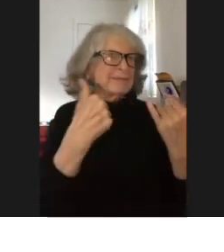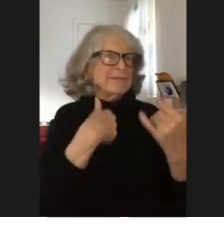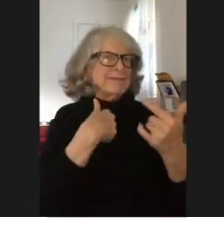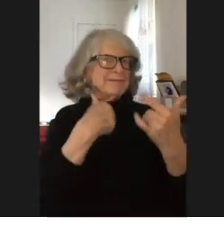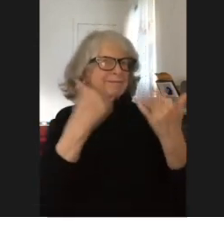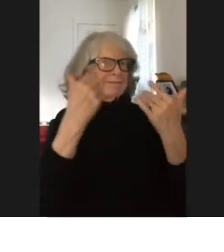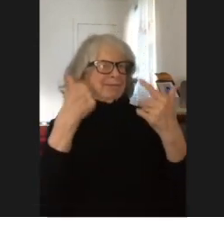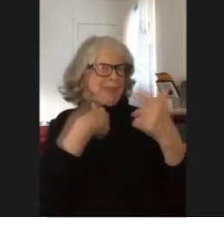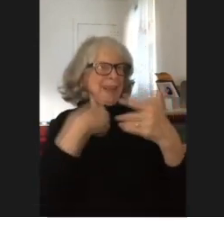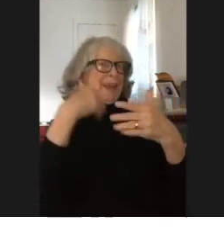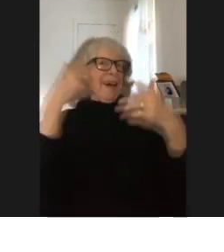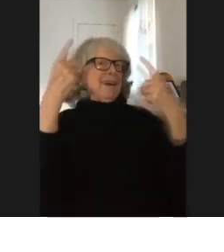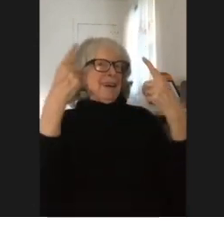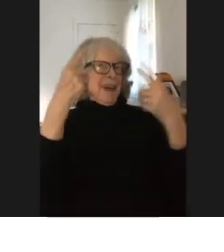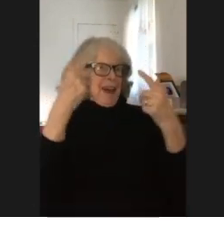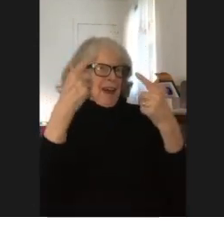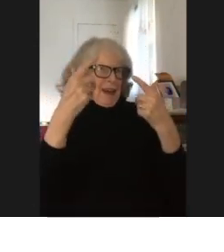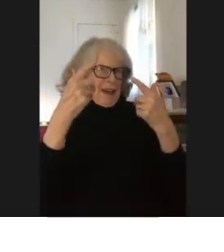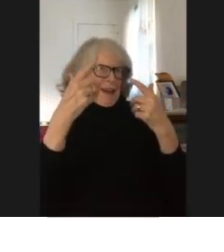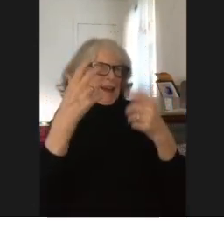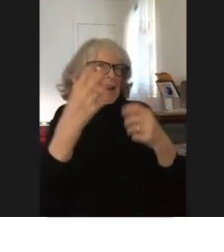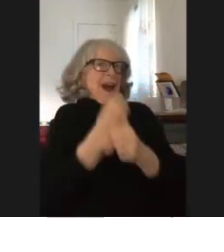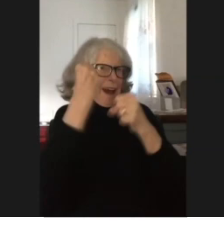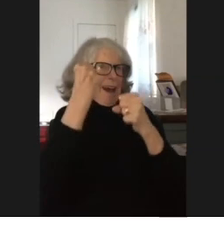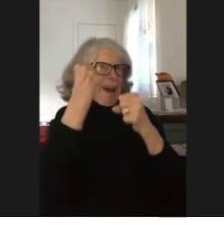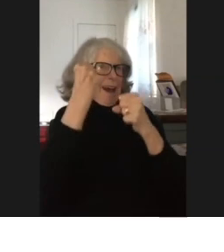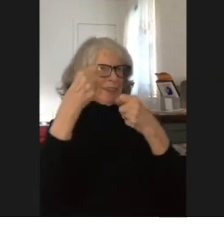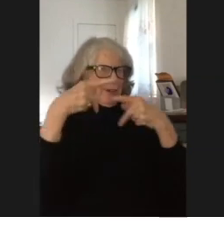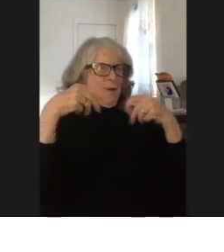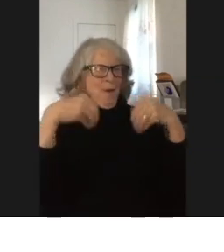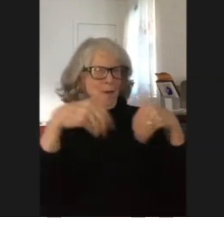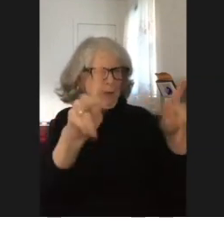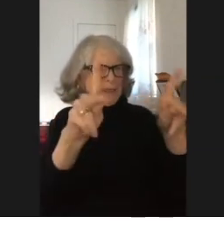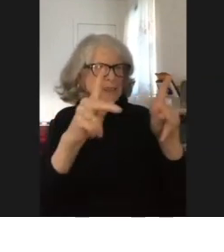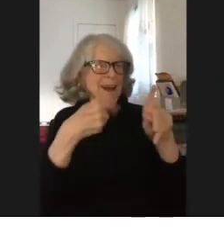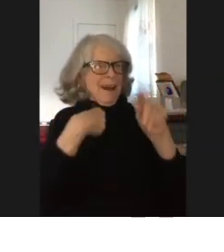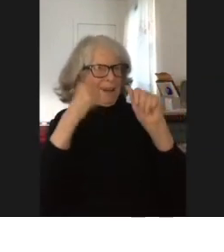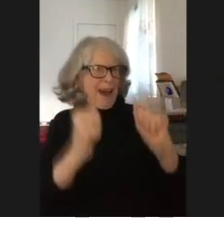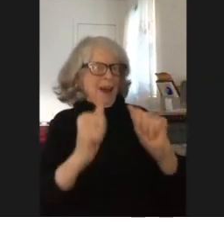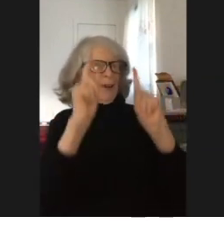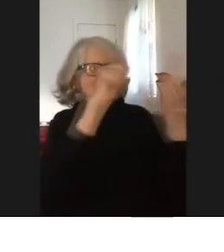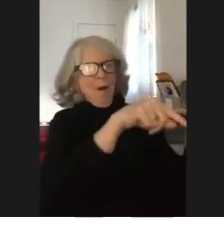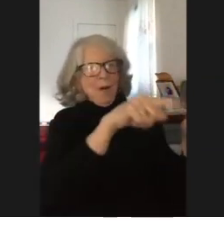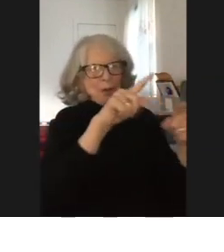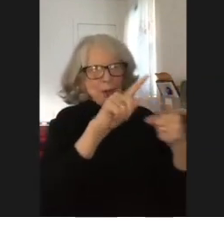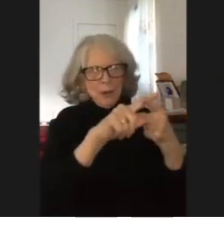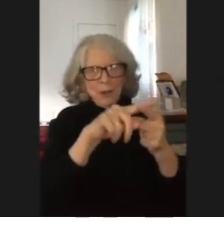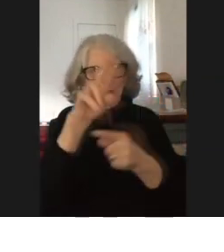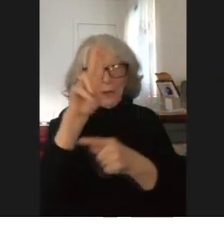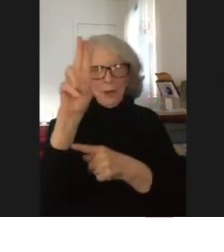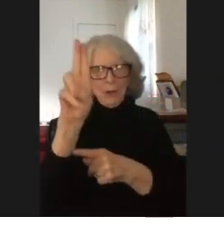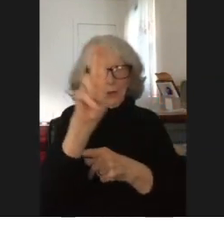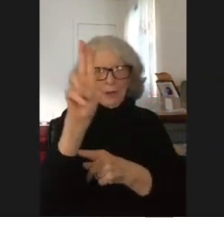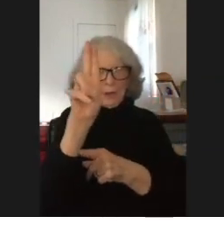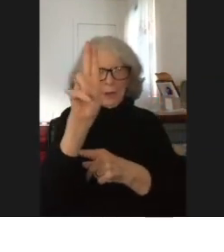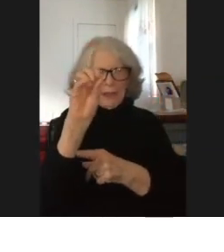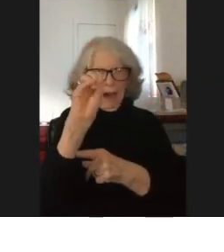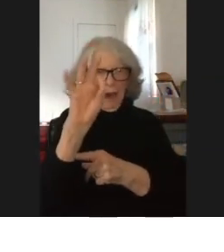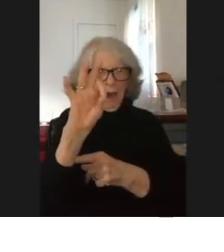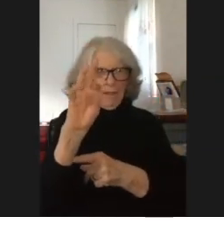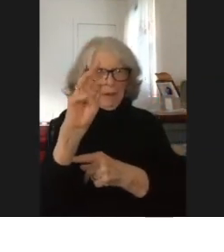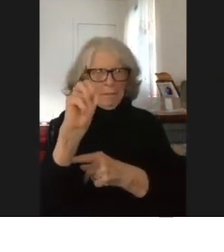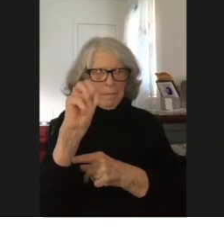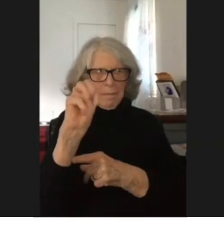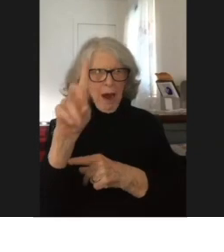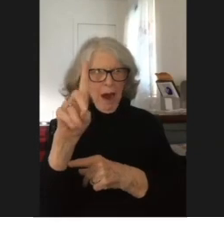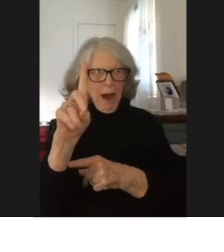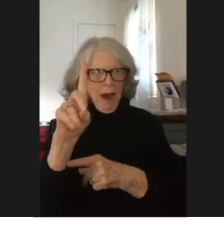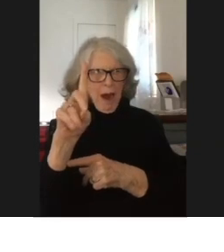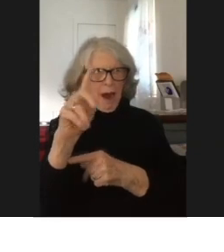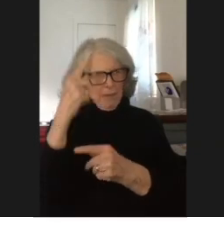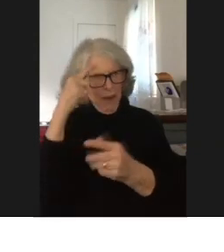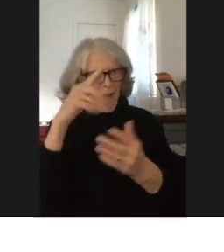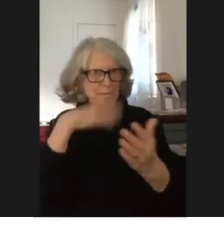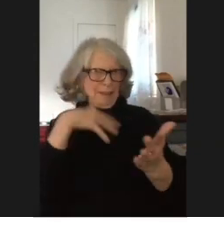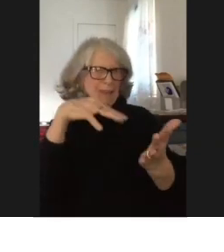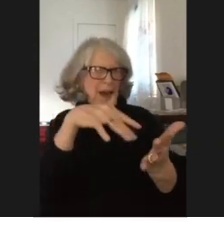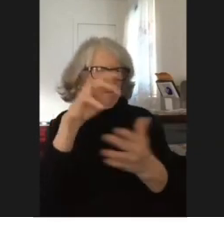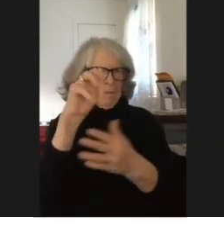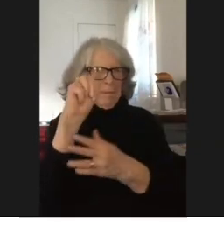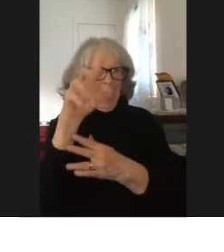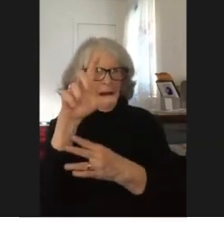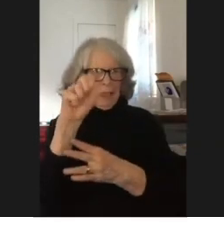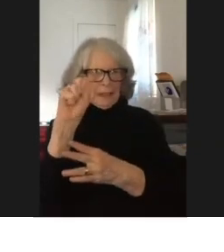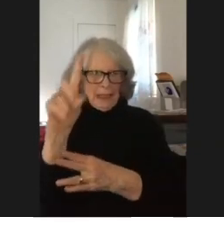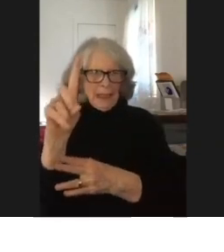And that led me to this amazing opportunity to go to the University of Maryland